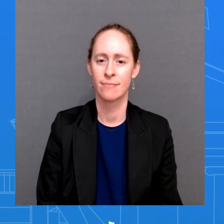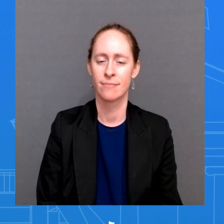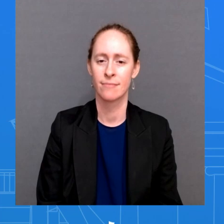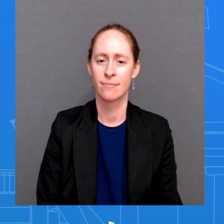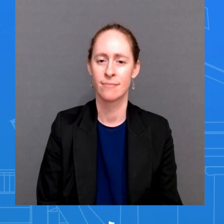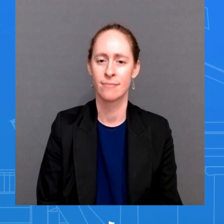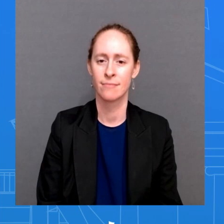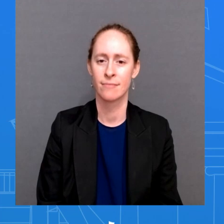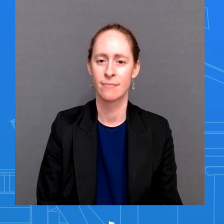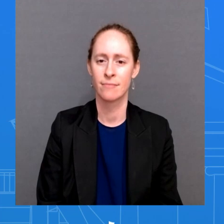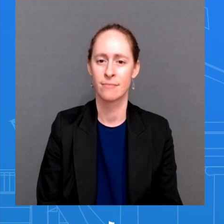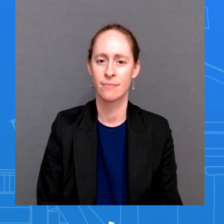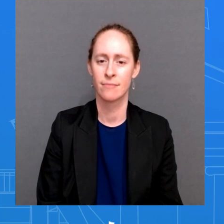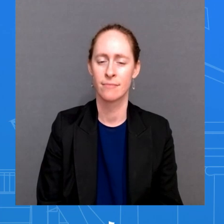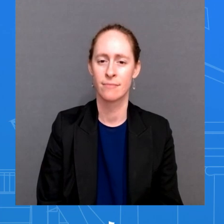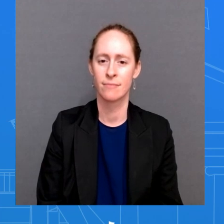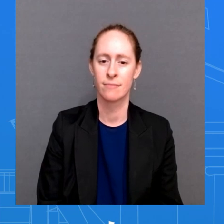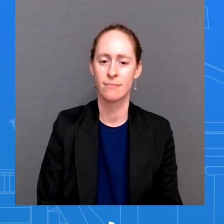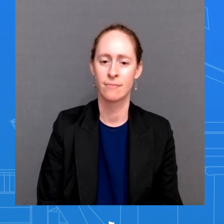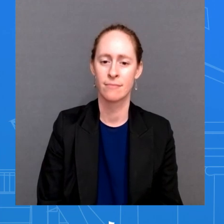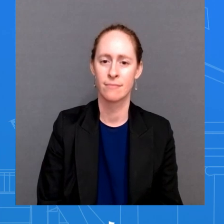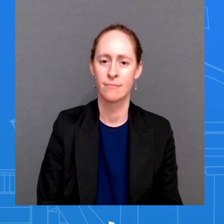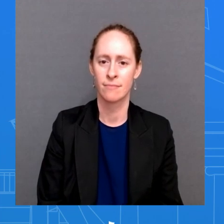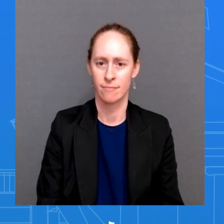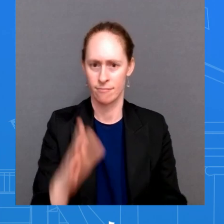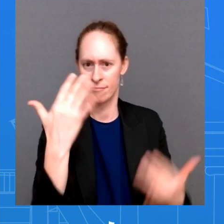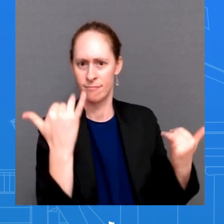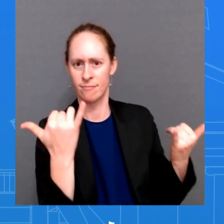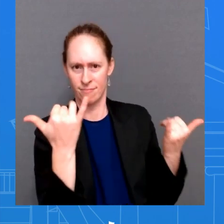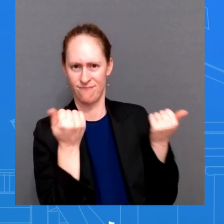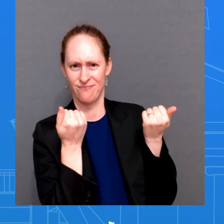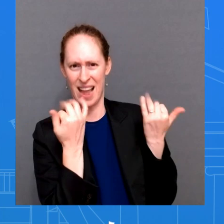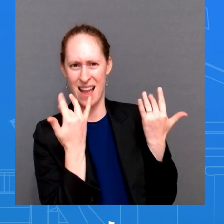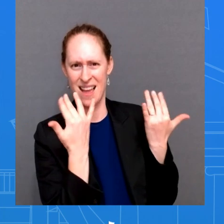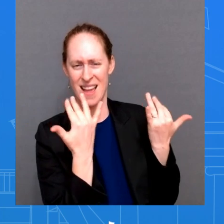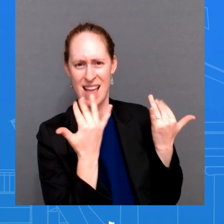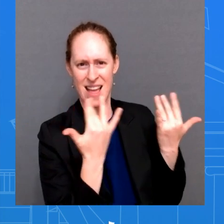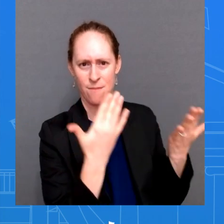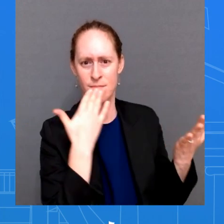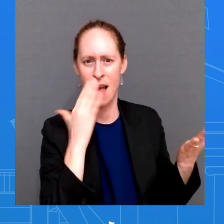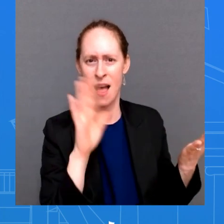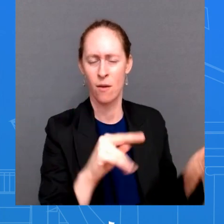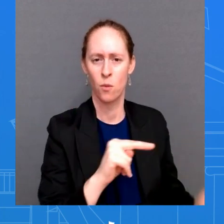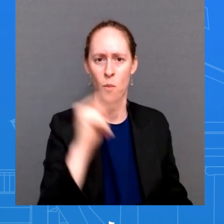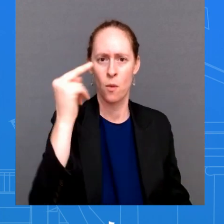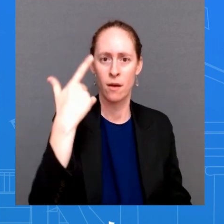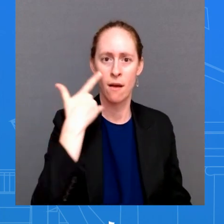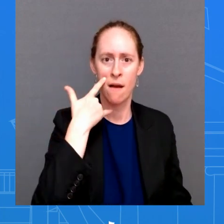Has the administration have been in touch with California officials? What federal resources have been brought to bear there?